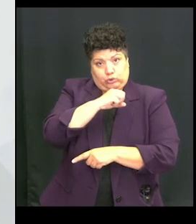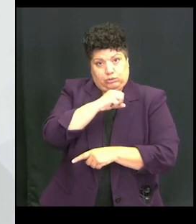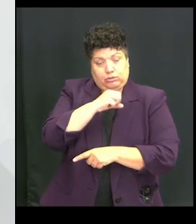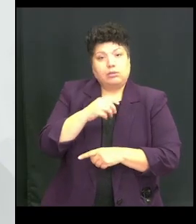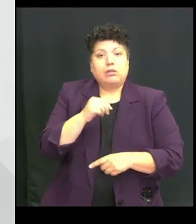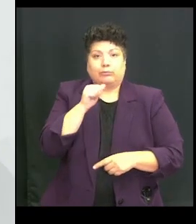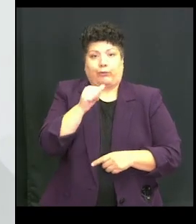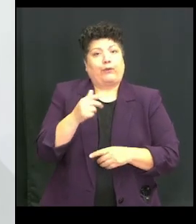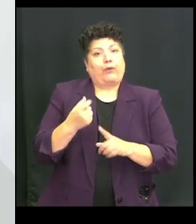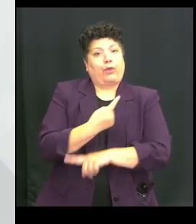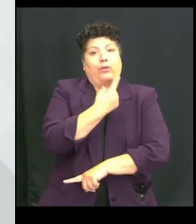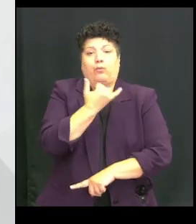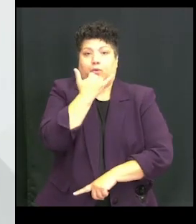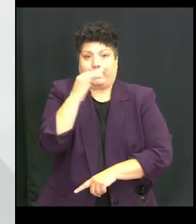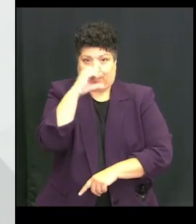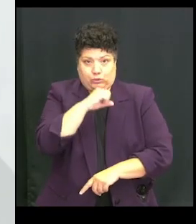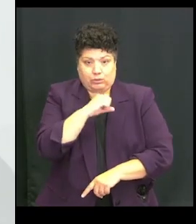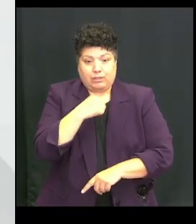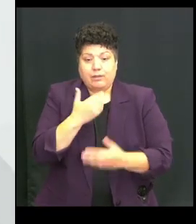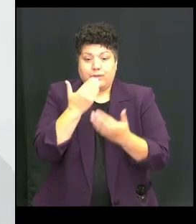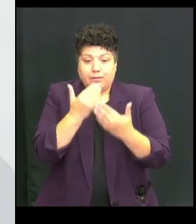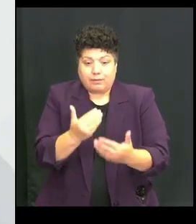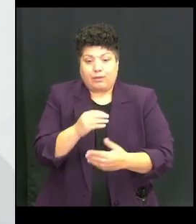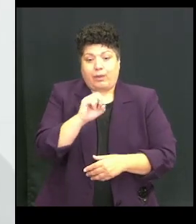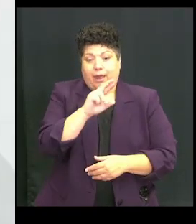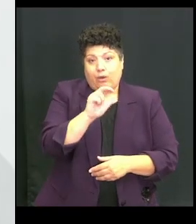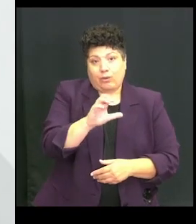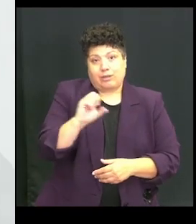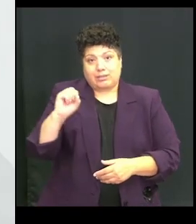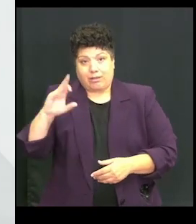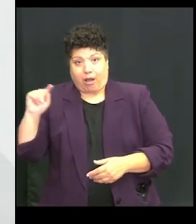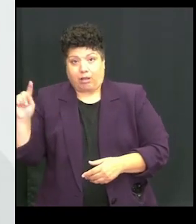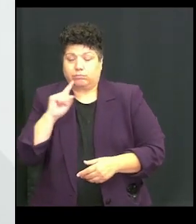So, thank you so much Eric and Scott, it was great talking to you.